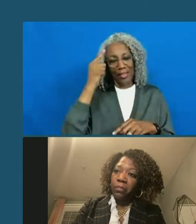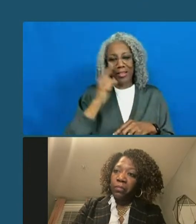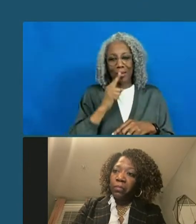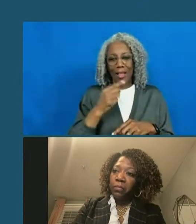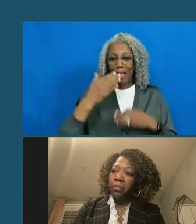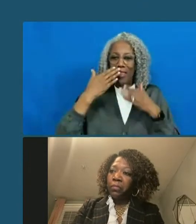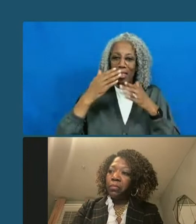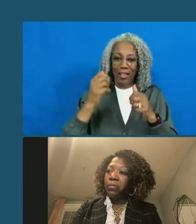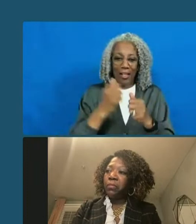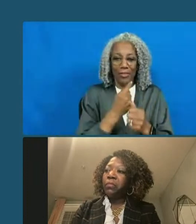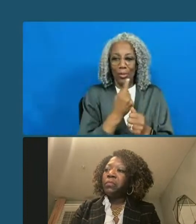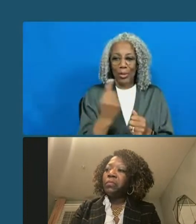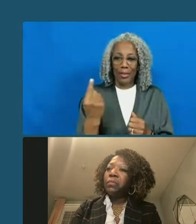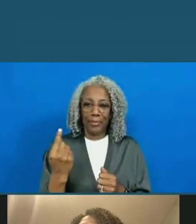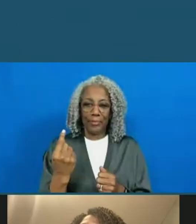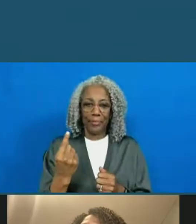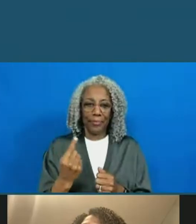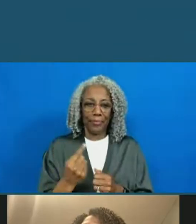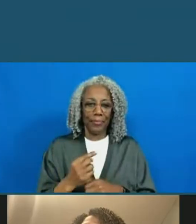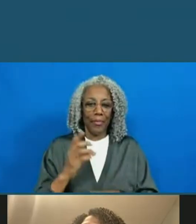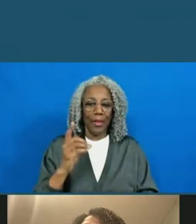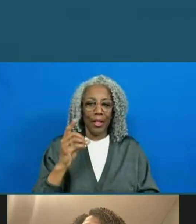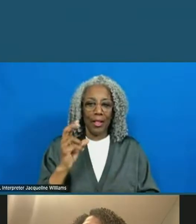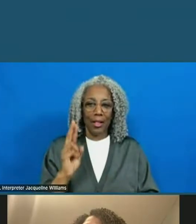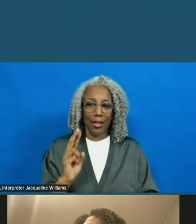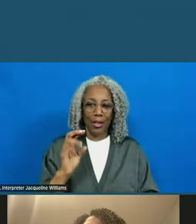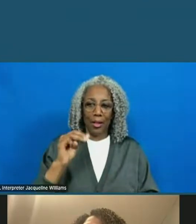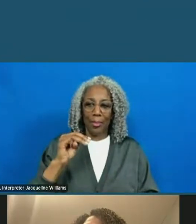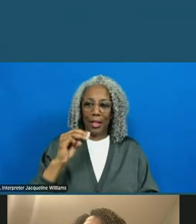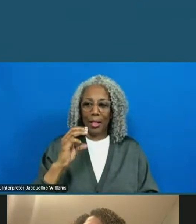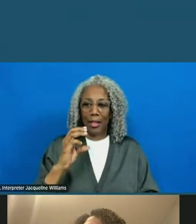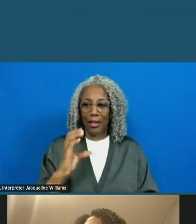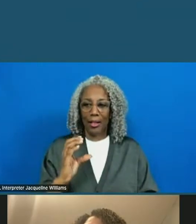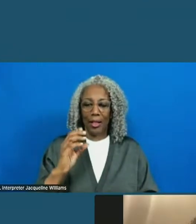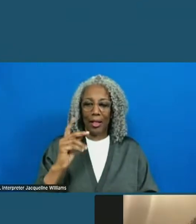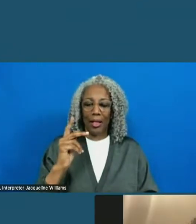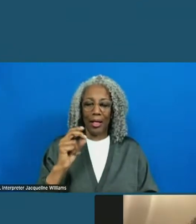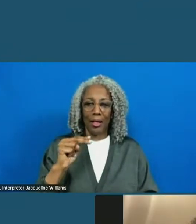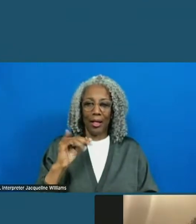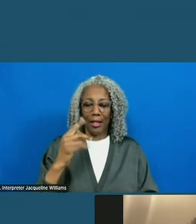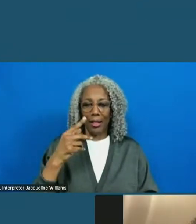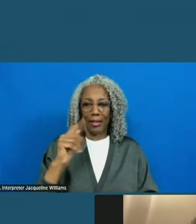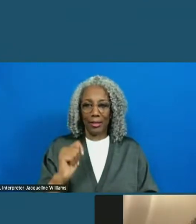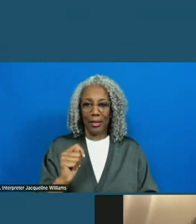think that we do. Okay. Thank